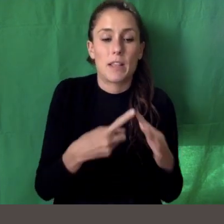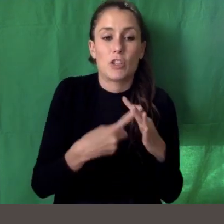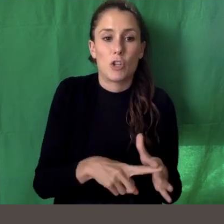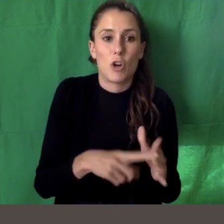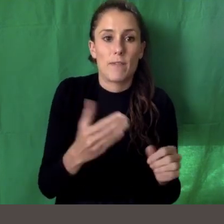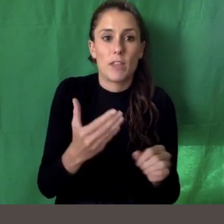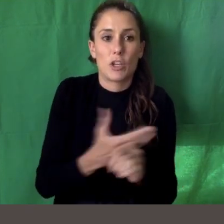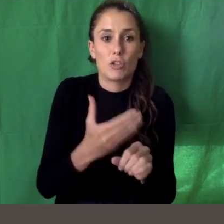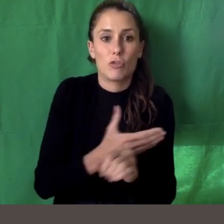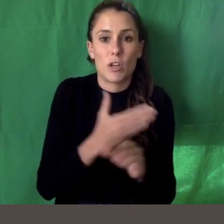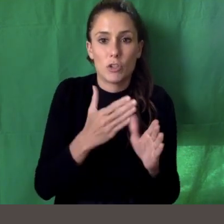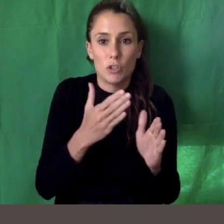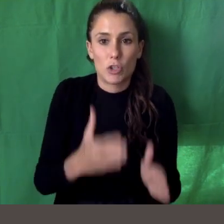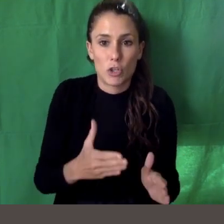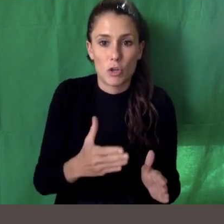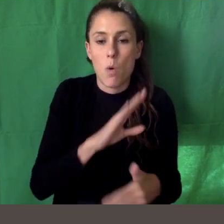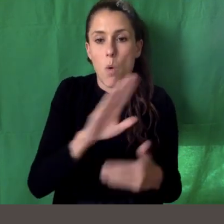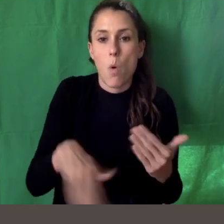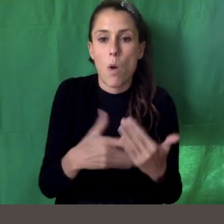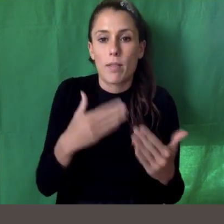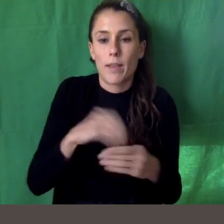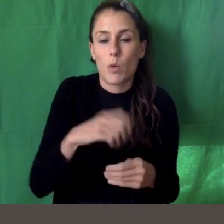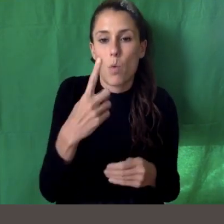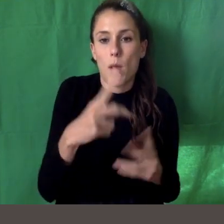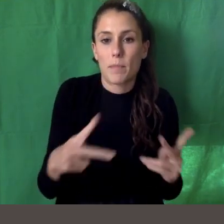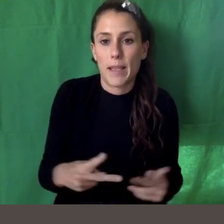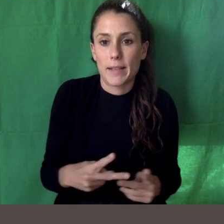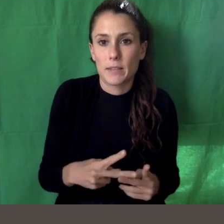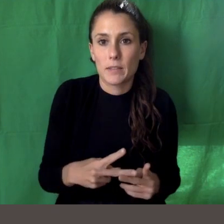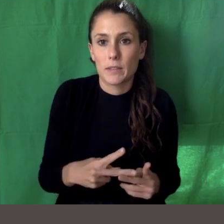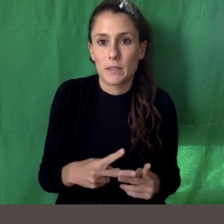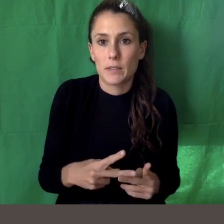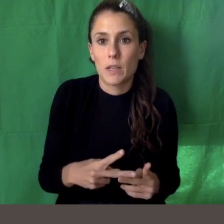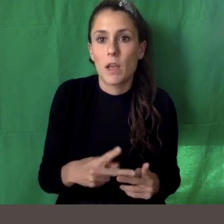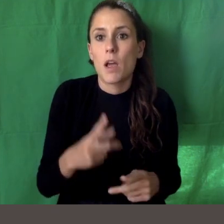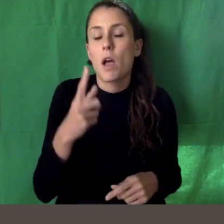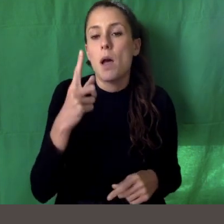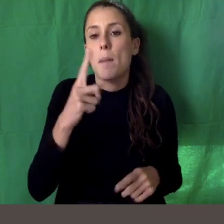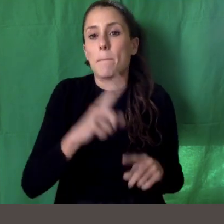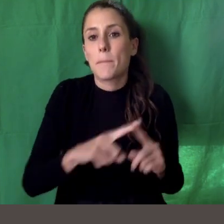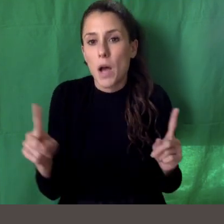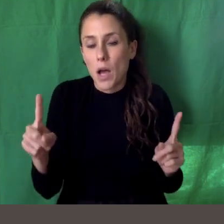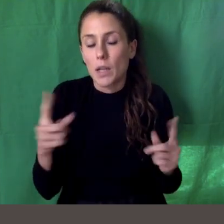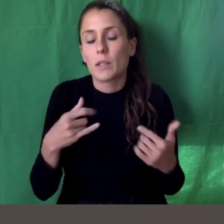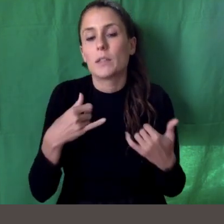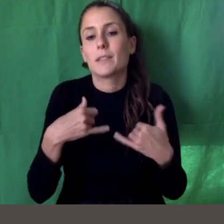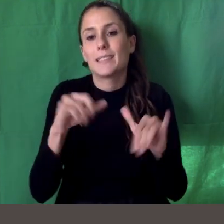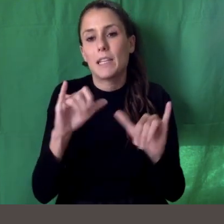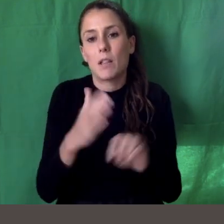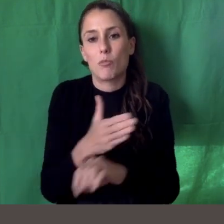in the beginning of the constructor all in one place but it's still an improvement